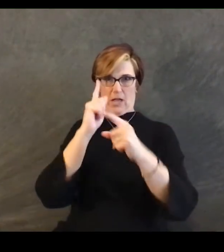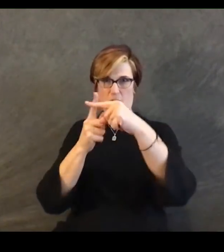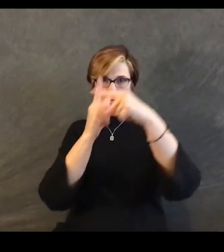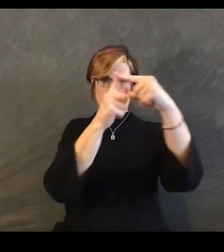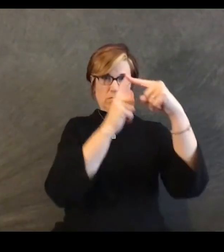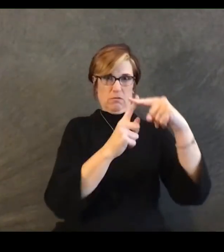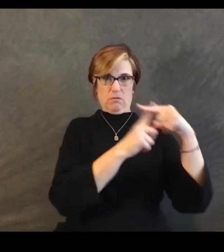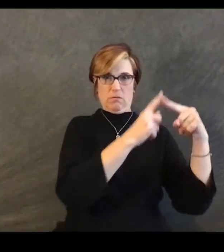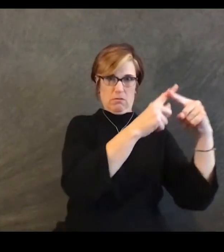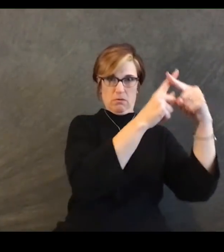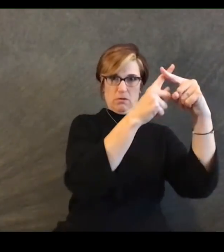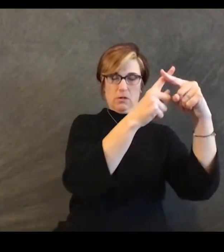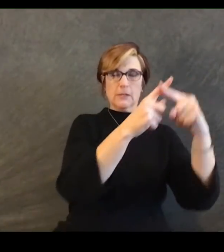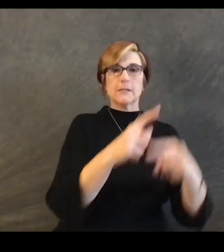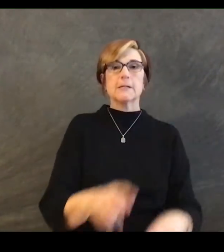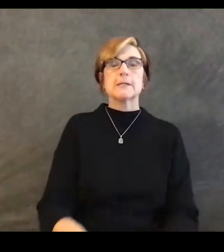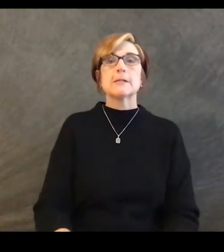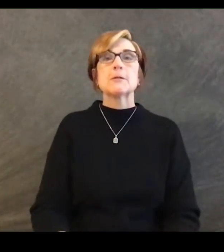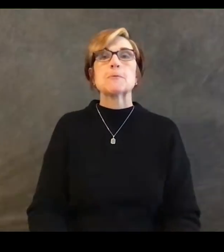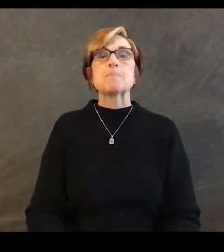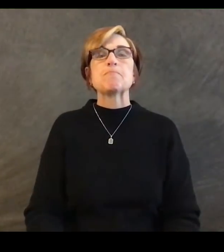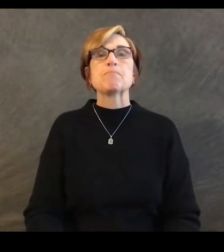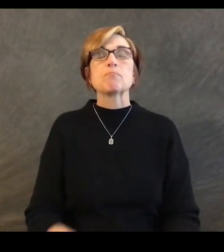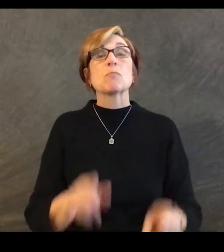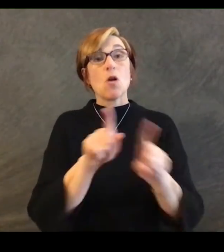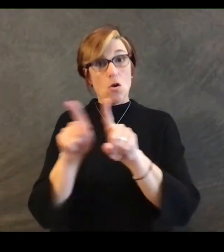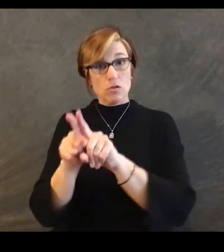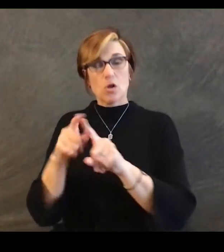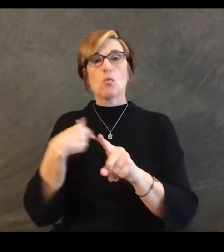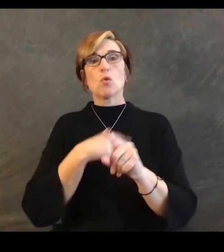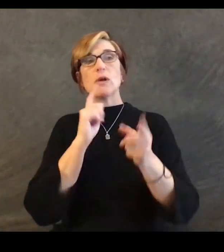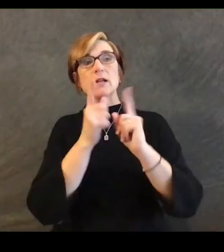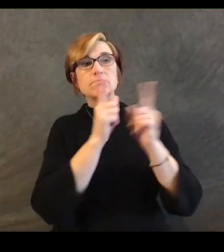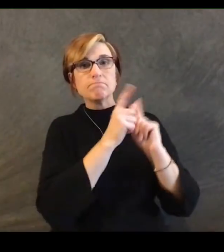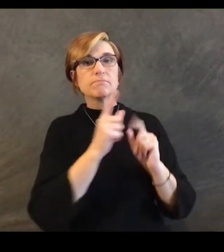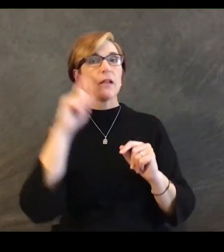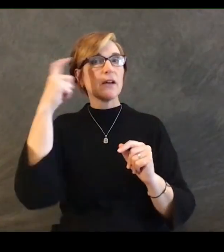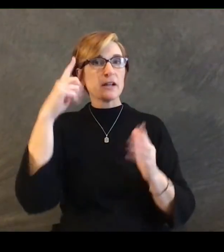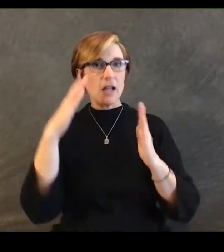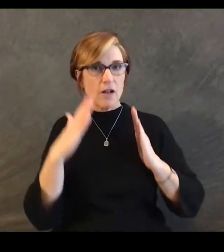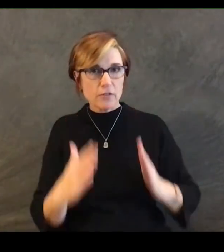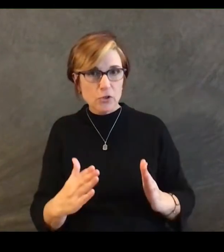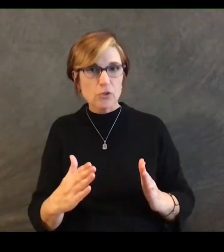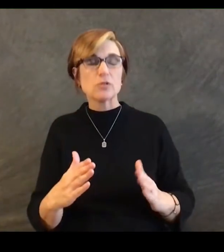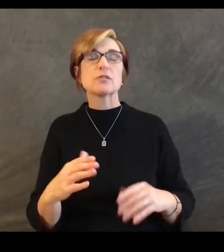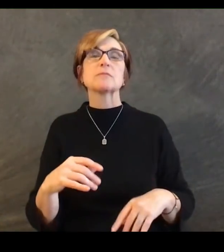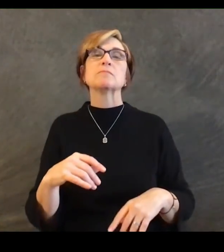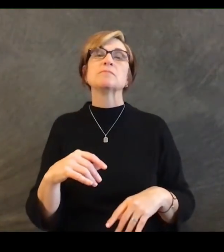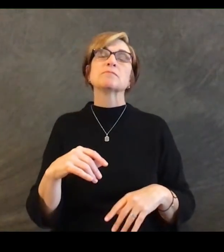today to governor's in person and and also through correspondence to every